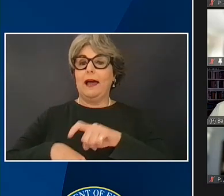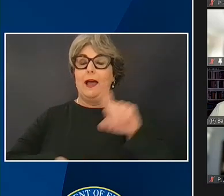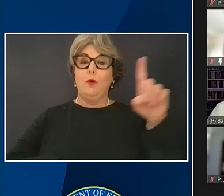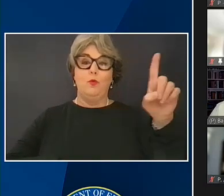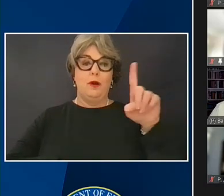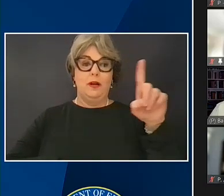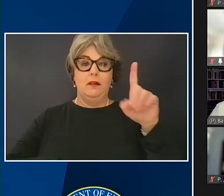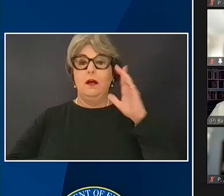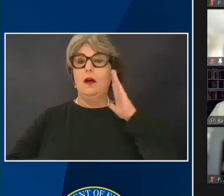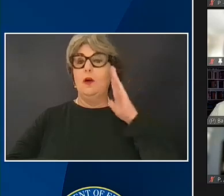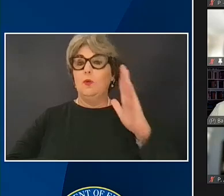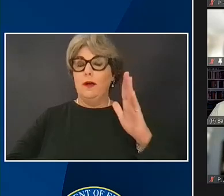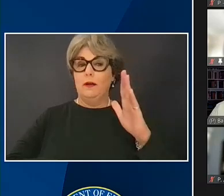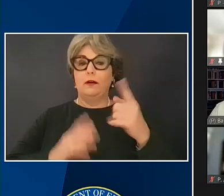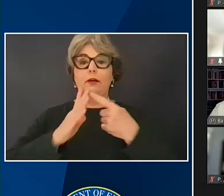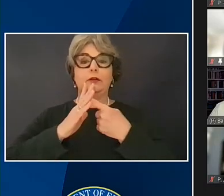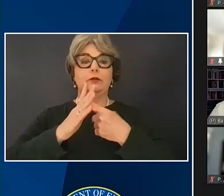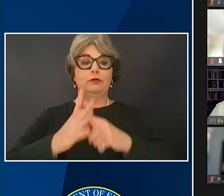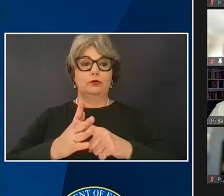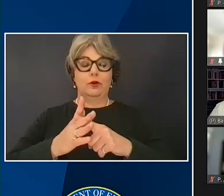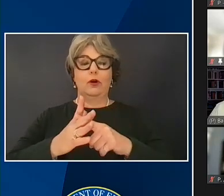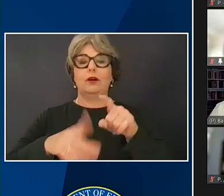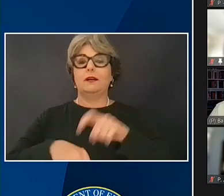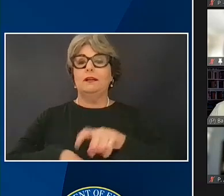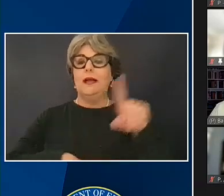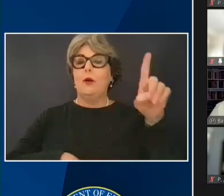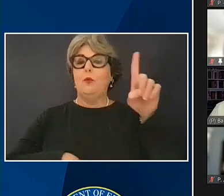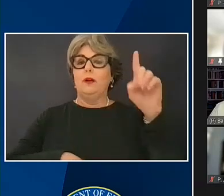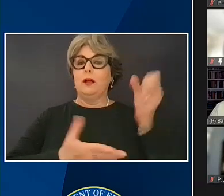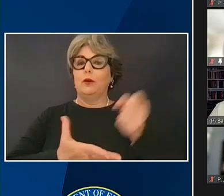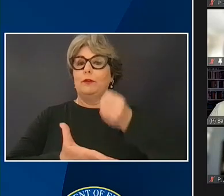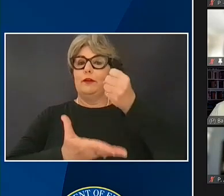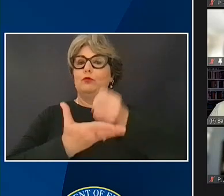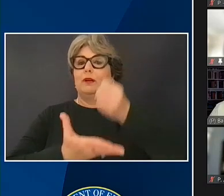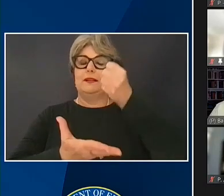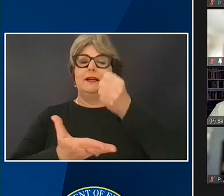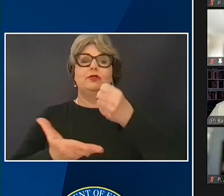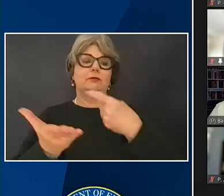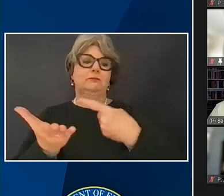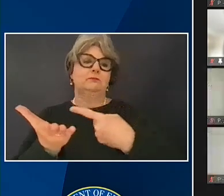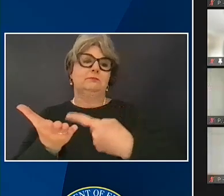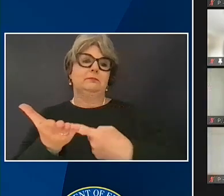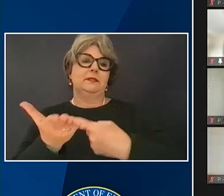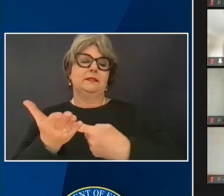to start in with the accreditation